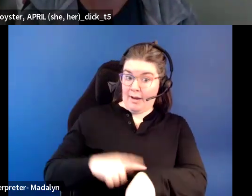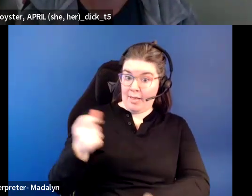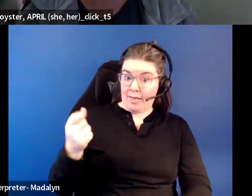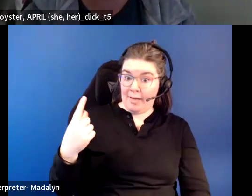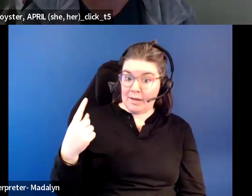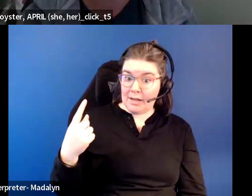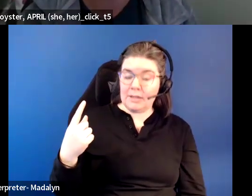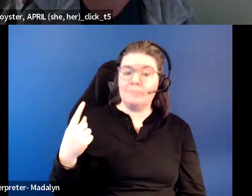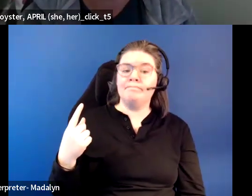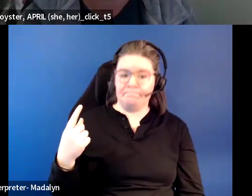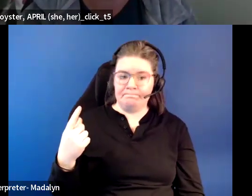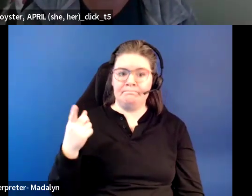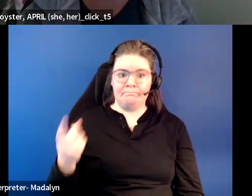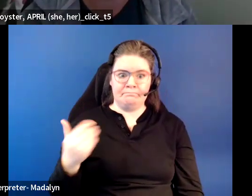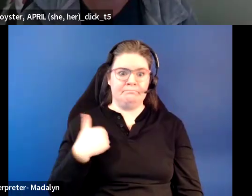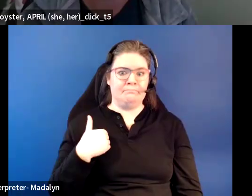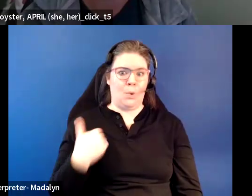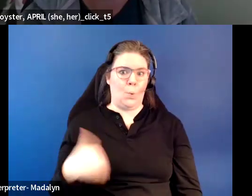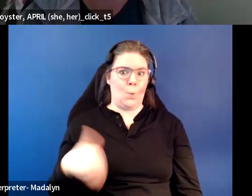Sierra Royster, APRIL (she, her): They've had some really